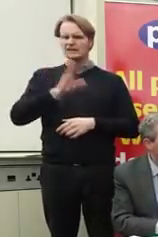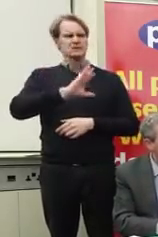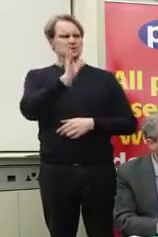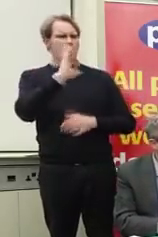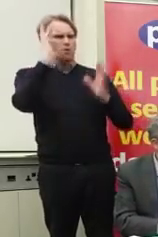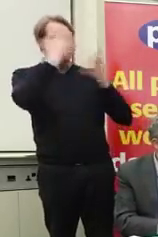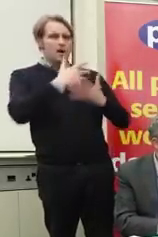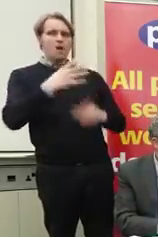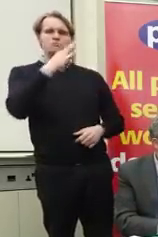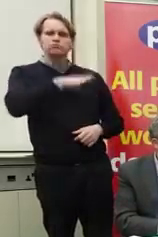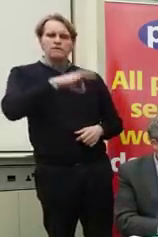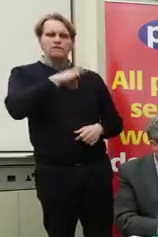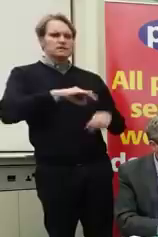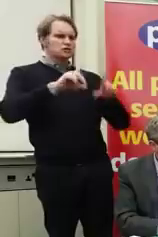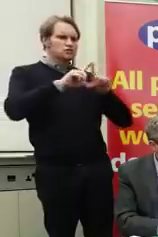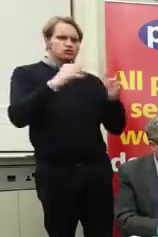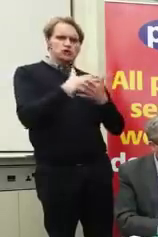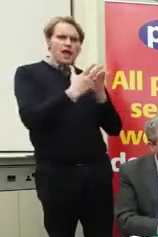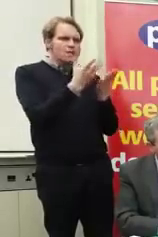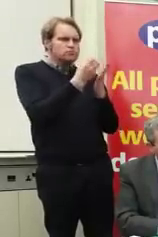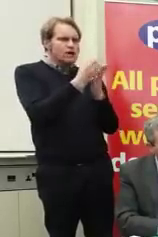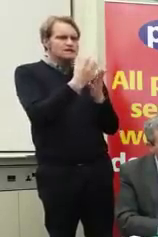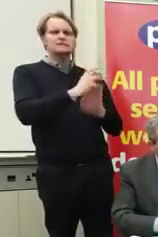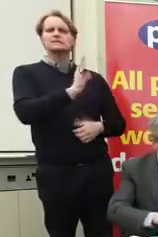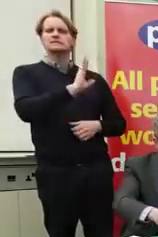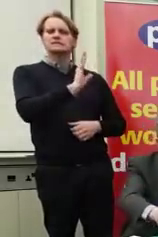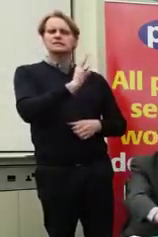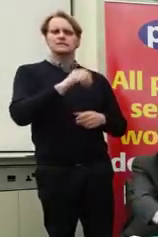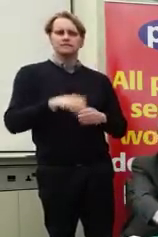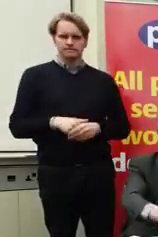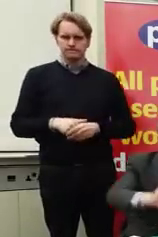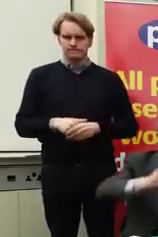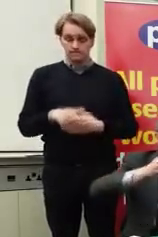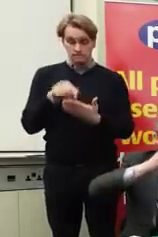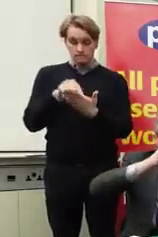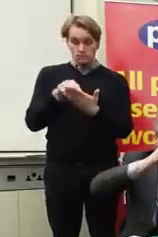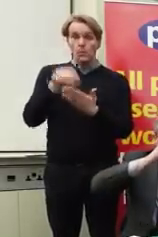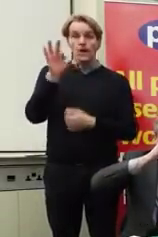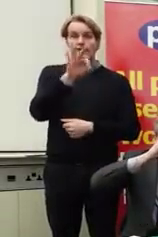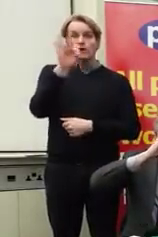to fight for. The question here sort of relating to that from Caroline who